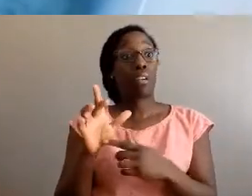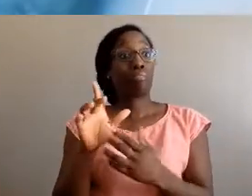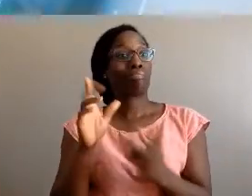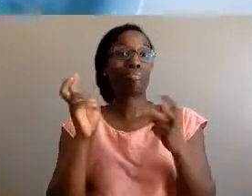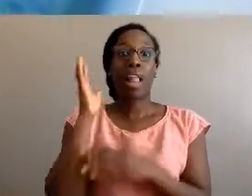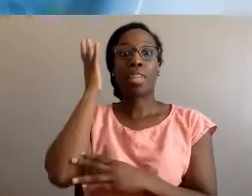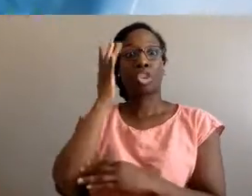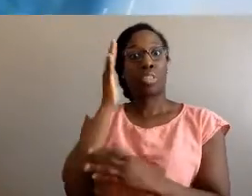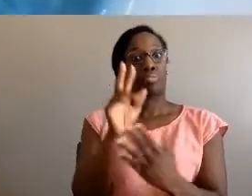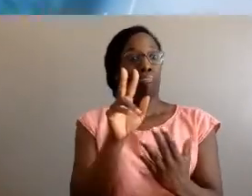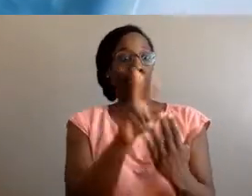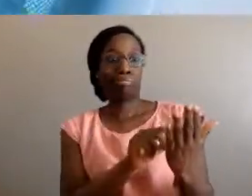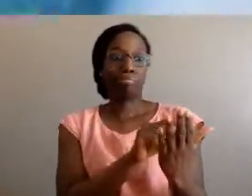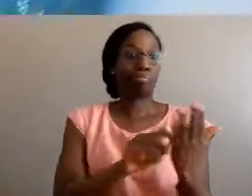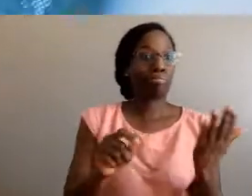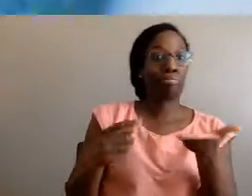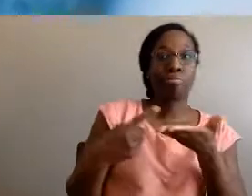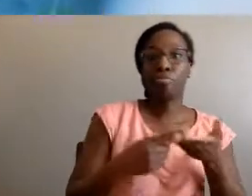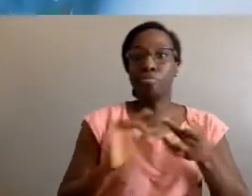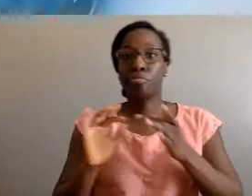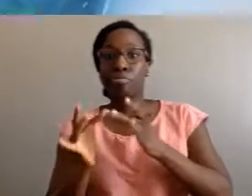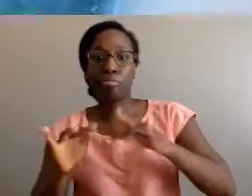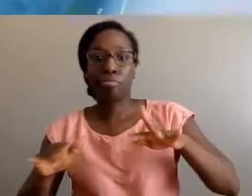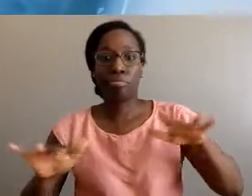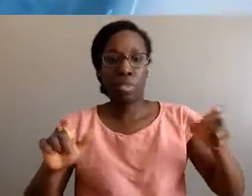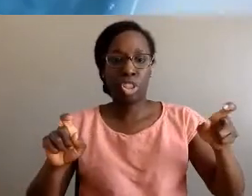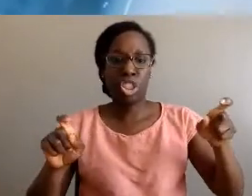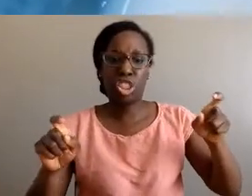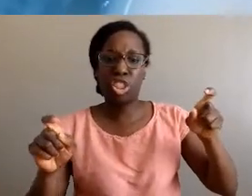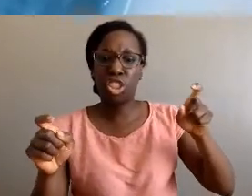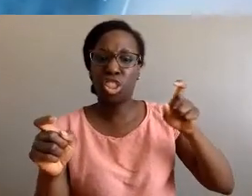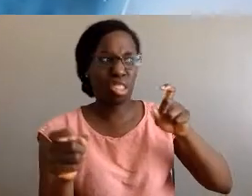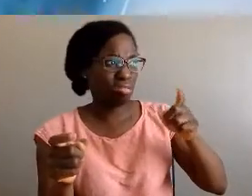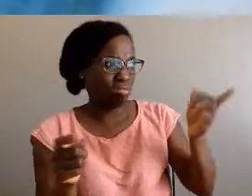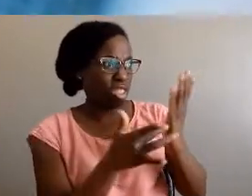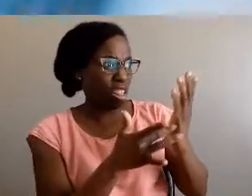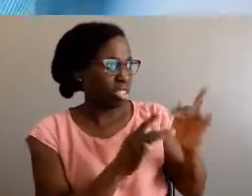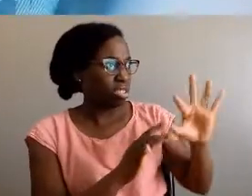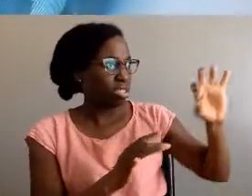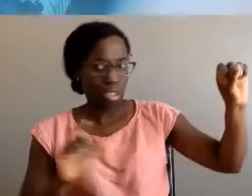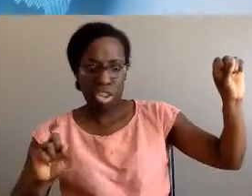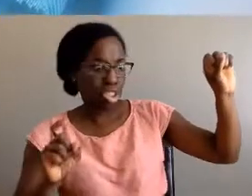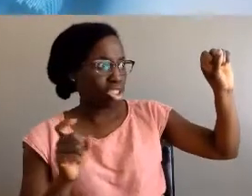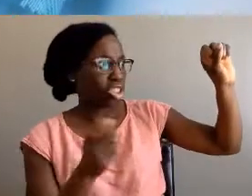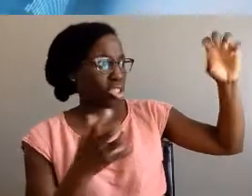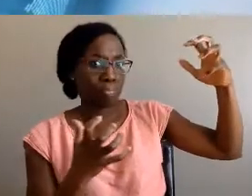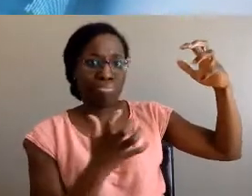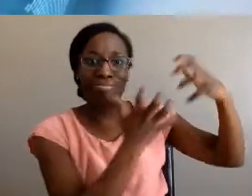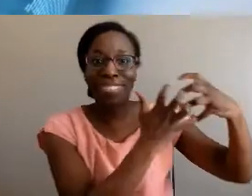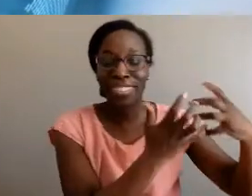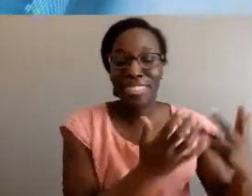the technological advances. Multiliteracies in short, means understanding and producing meaning